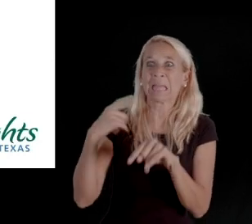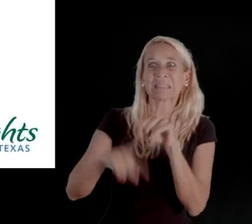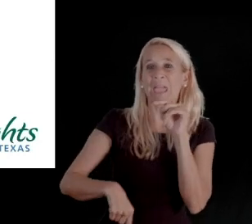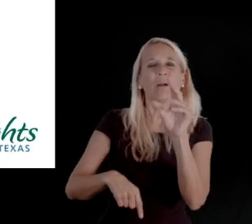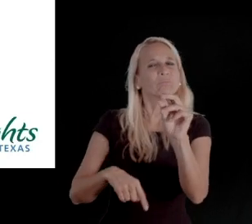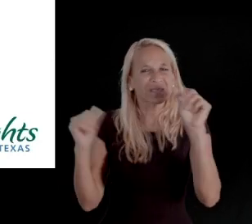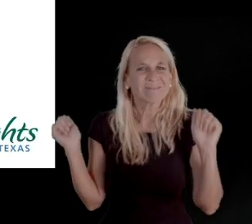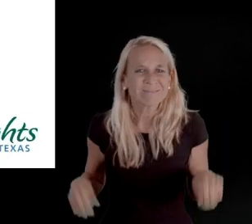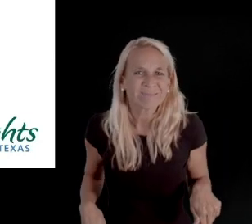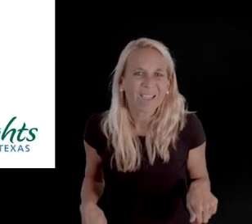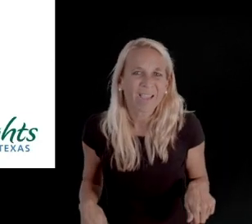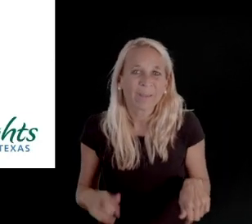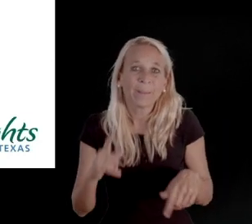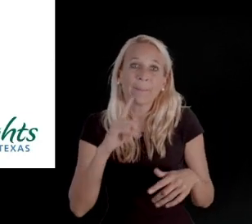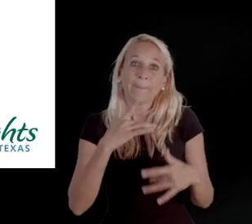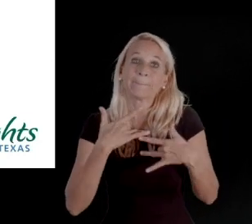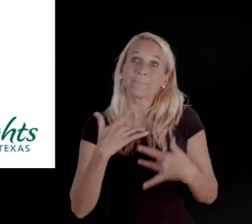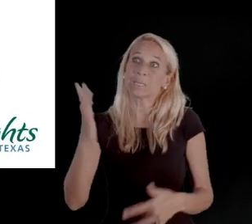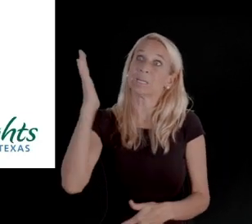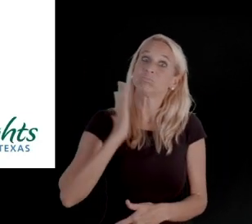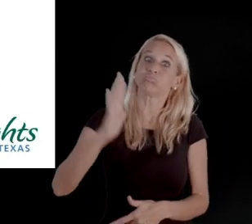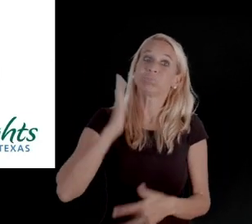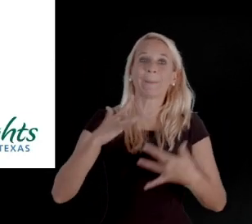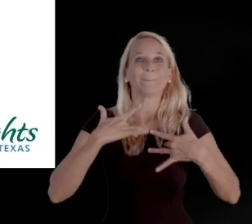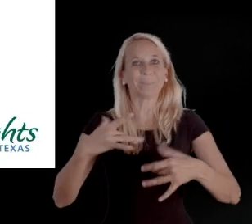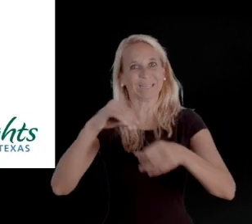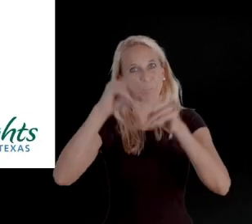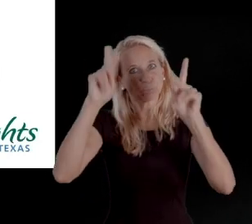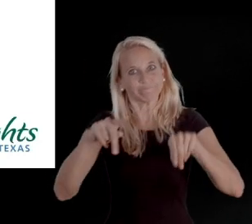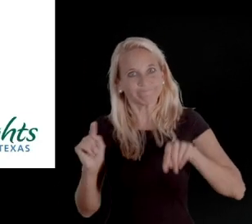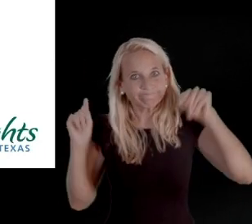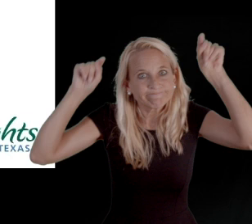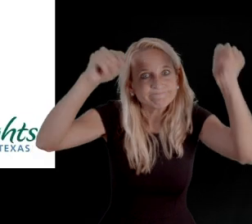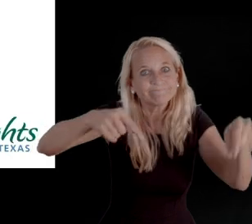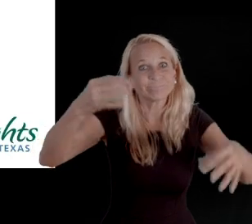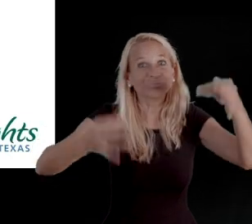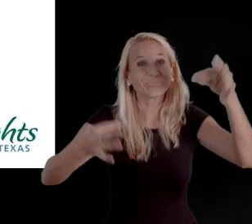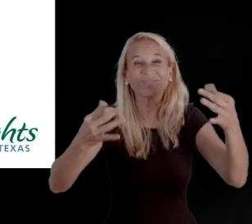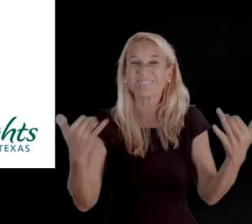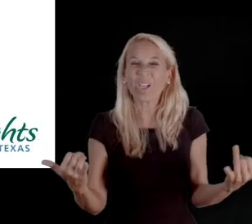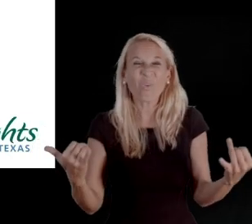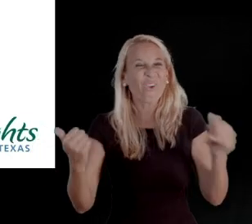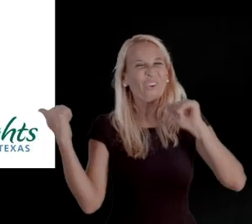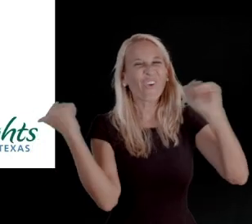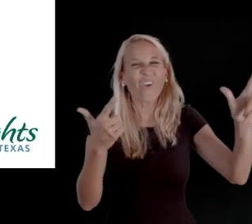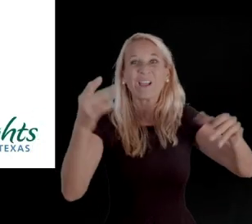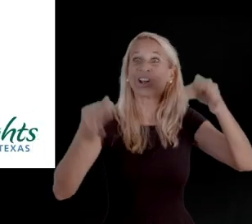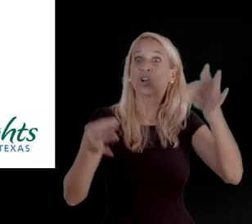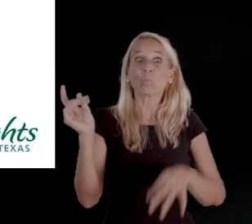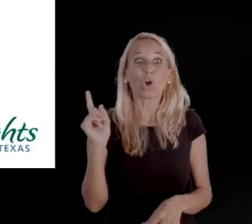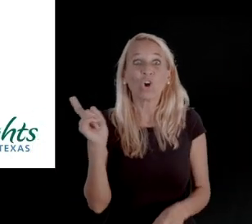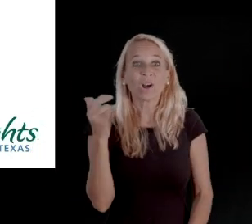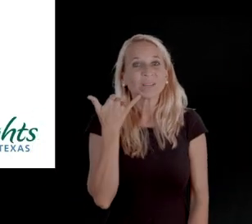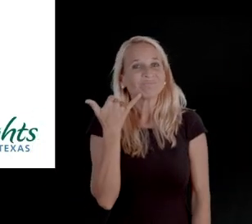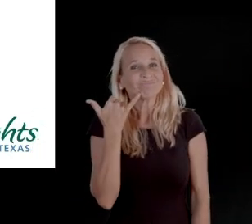Normally there were in in-person hearings, now they're all done over the phone.